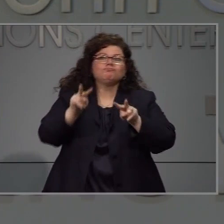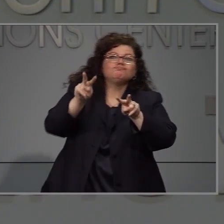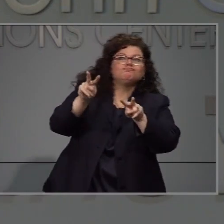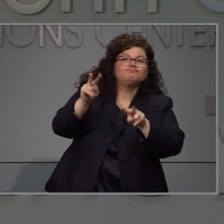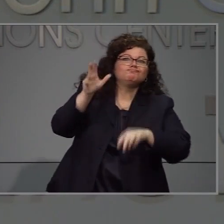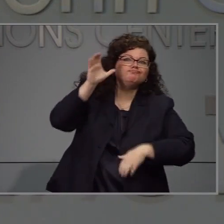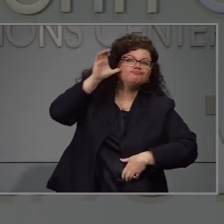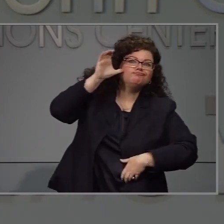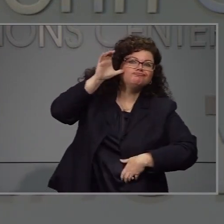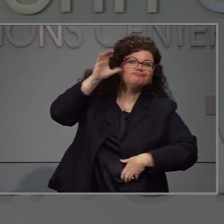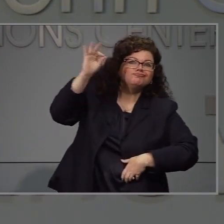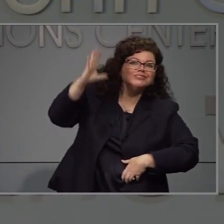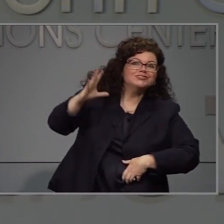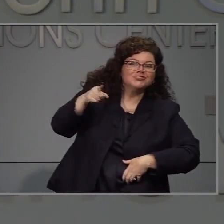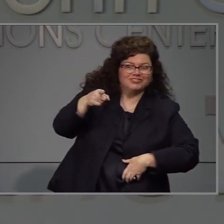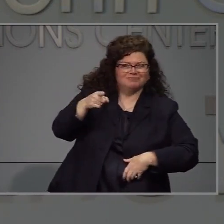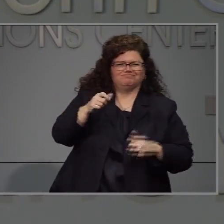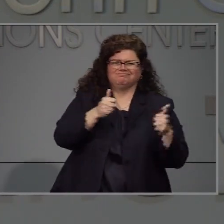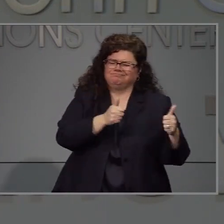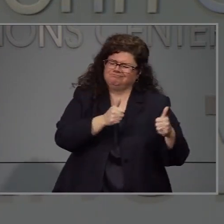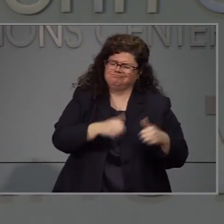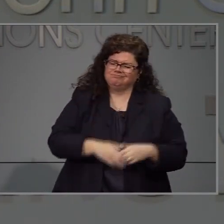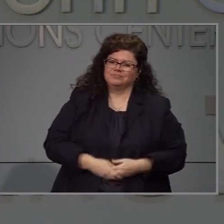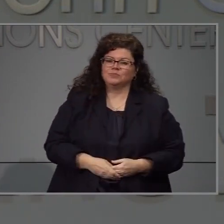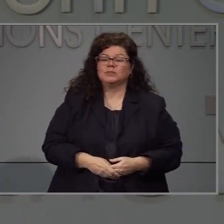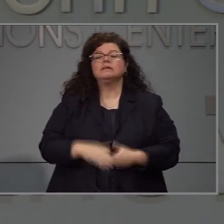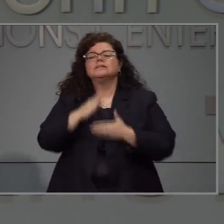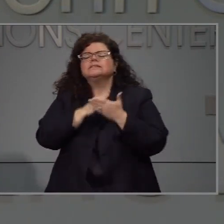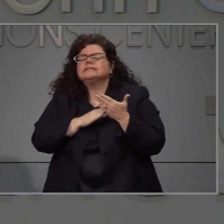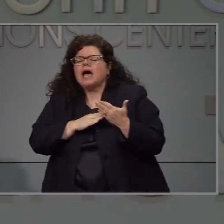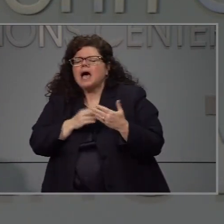I BELIEVE THAT MOST OF THEM WILL MOST ALL OF THE MAJOR DENOMINATIONS HAVE BEEN DOING ONLINE SERVICES THEIR NUMBER OF